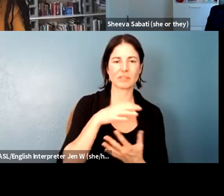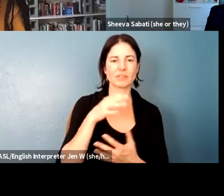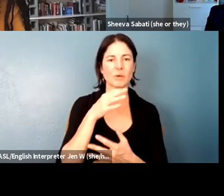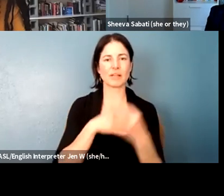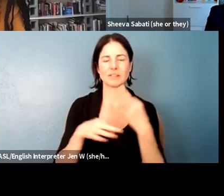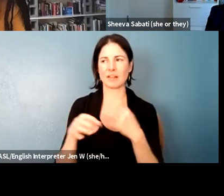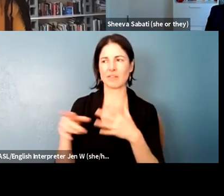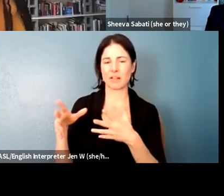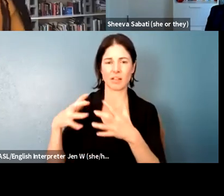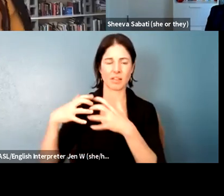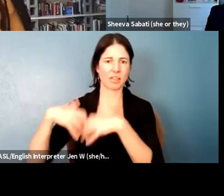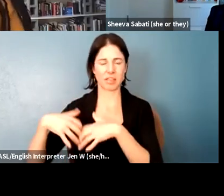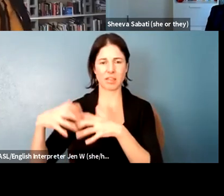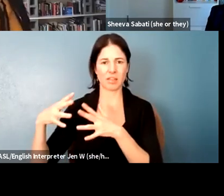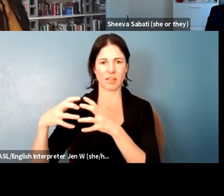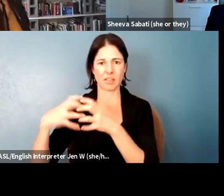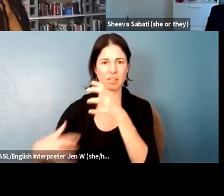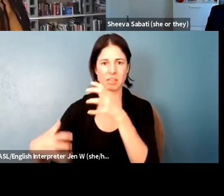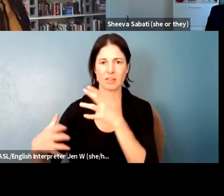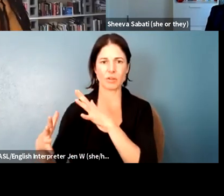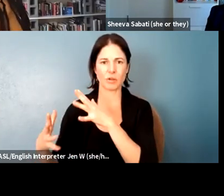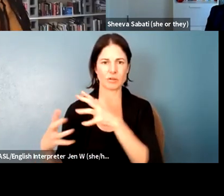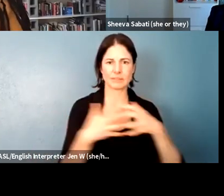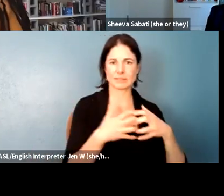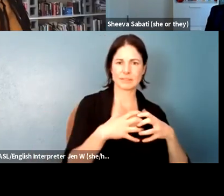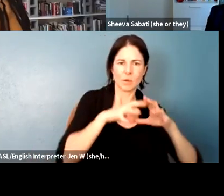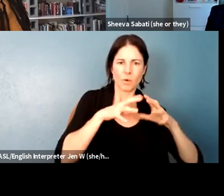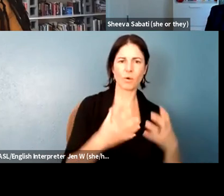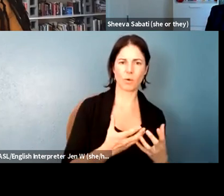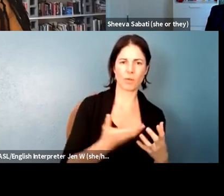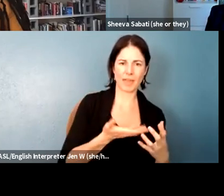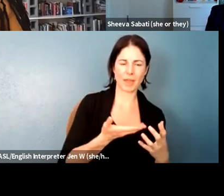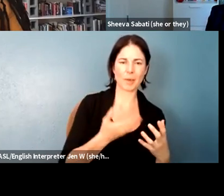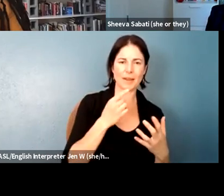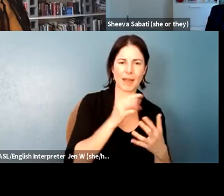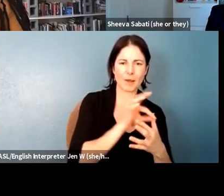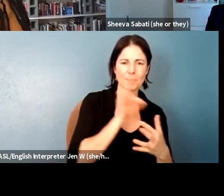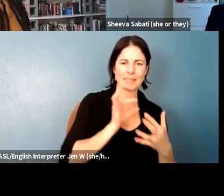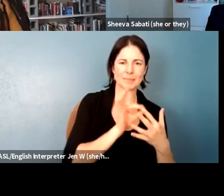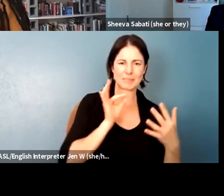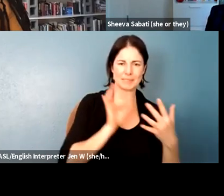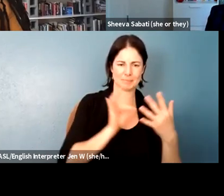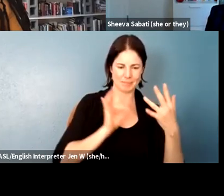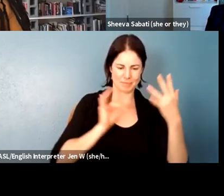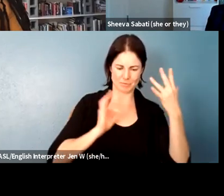whole, my wholeness is already there. I'm just still learning about all the pieces that it embodies and encompasses and